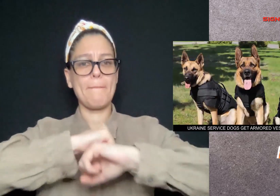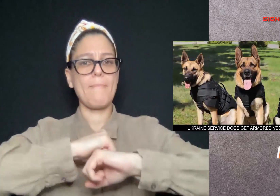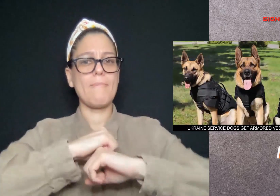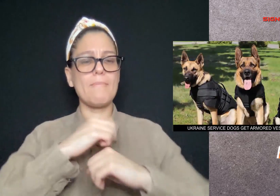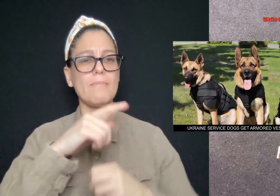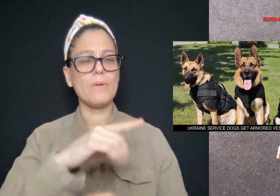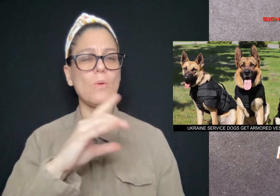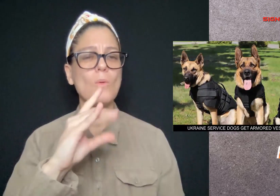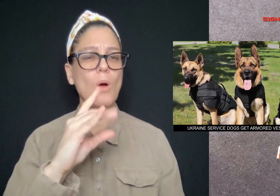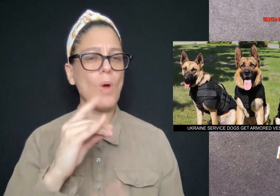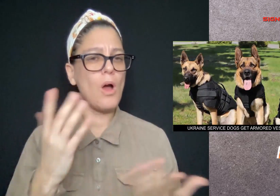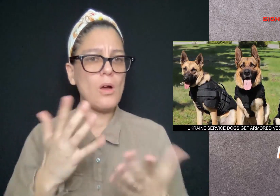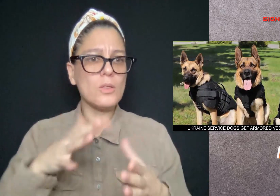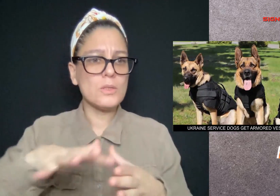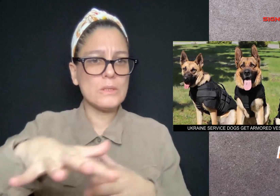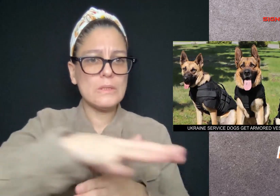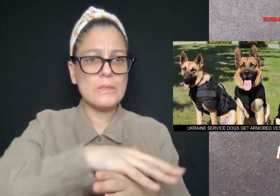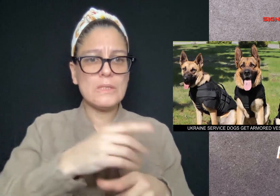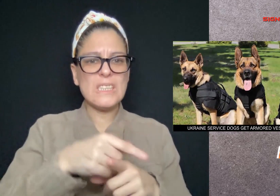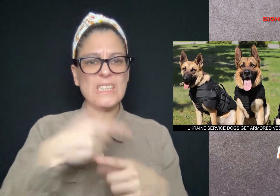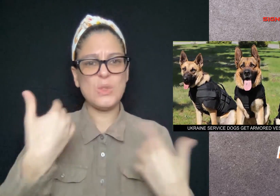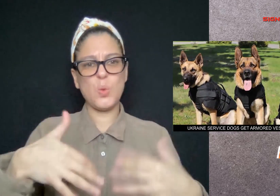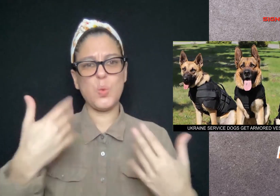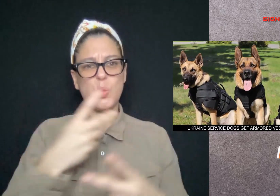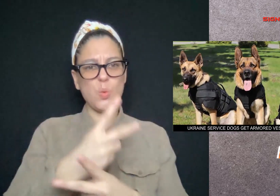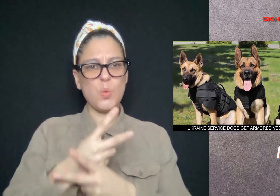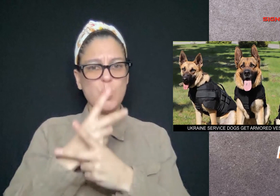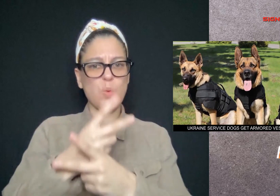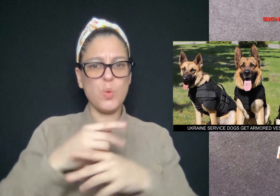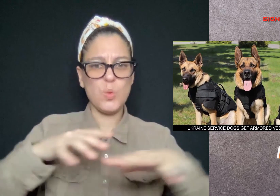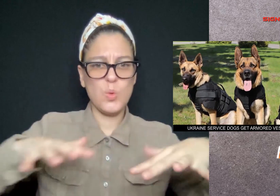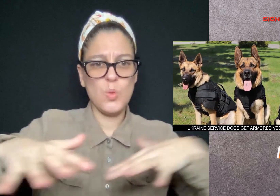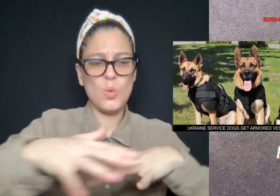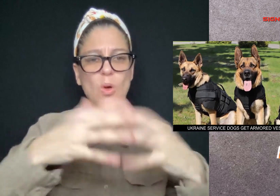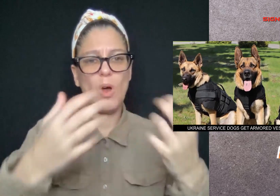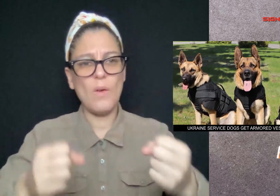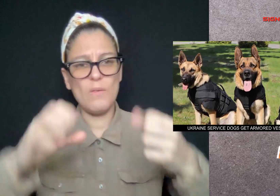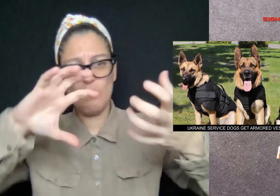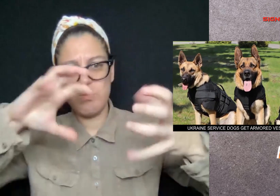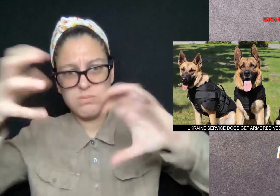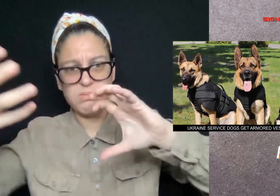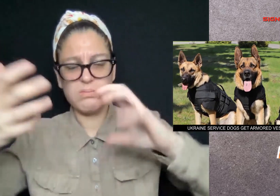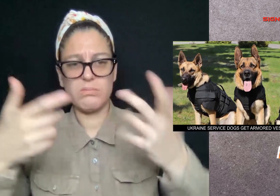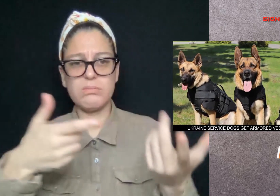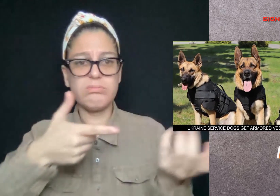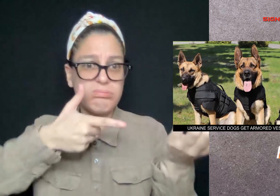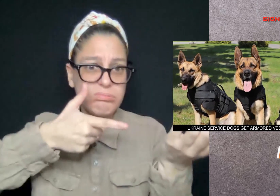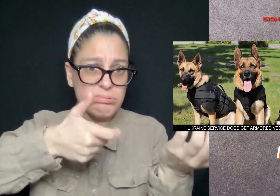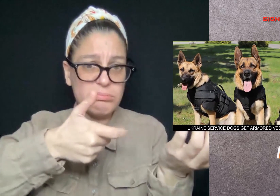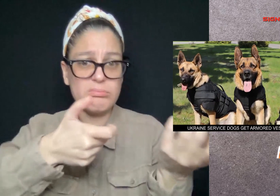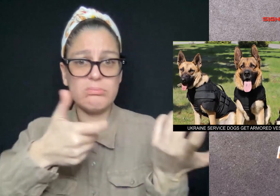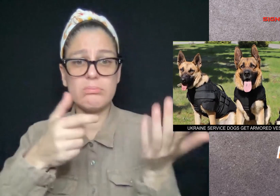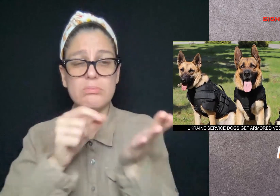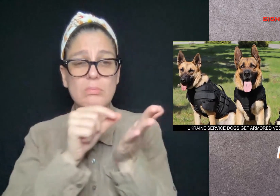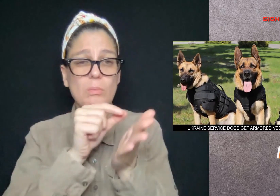and protect the dogs from dangerous areas debris weapons and bullets